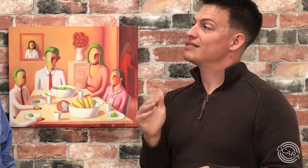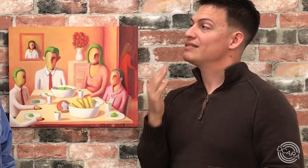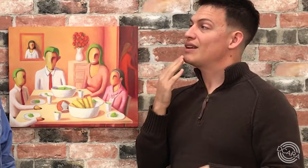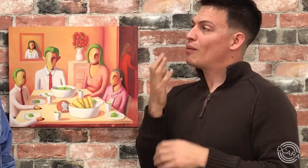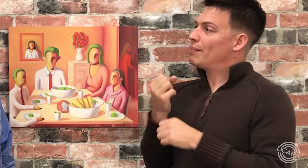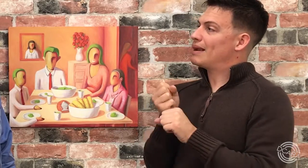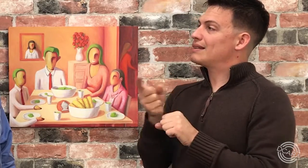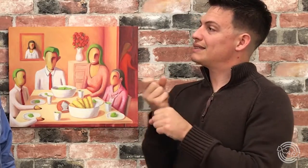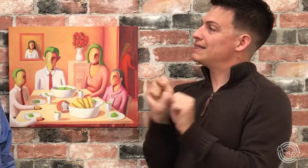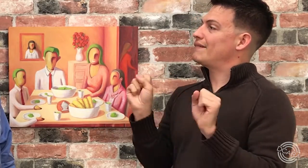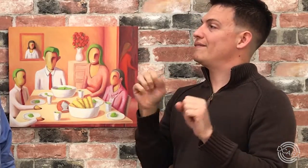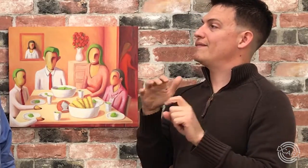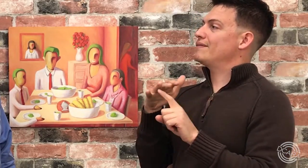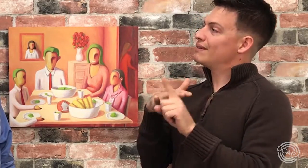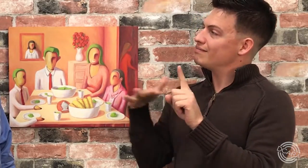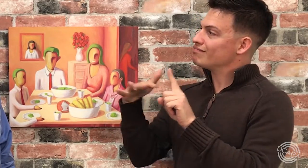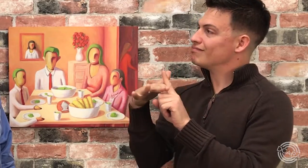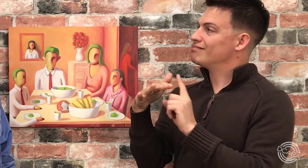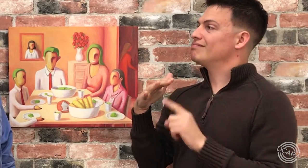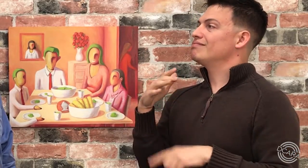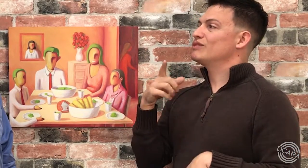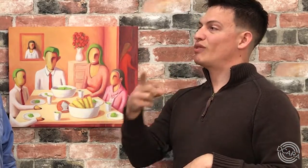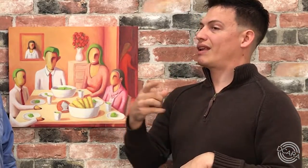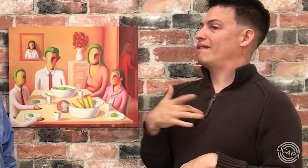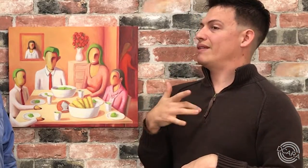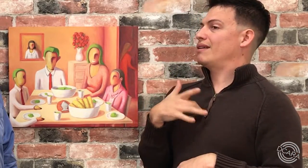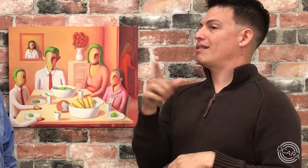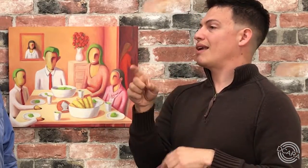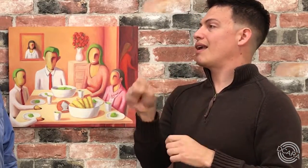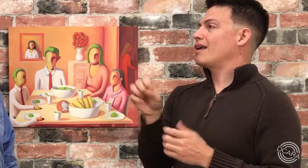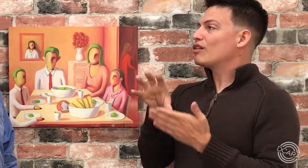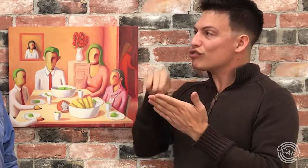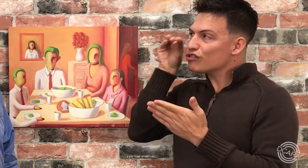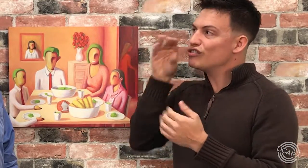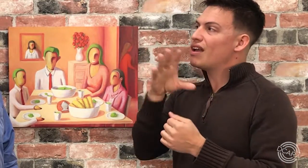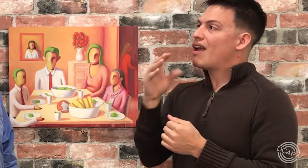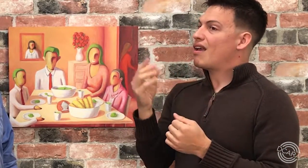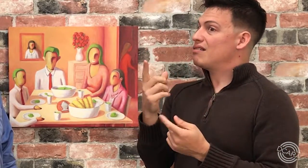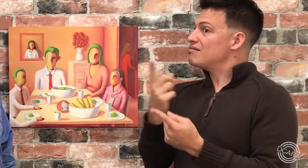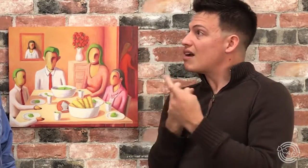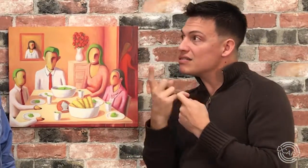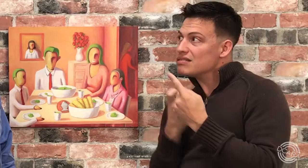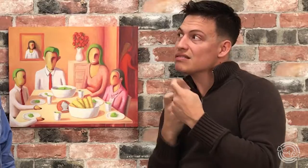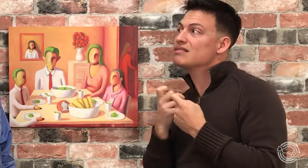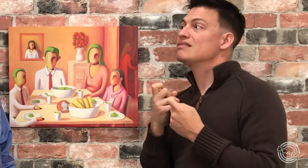I want to create a safe environment so they feel they can learn and ask me questions